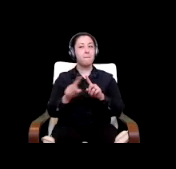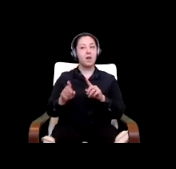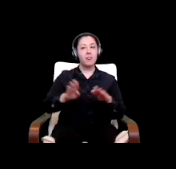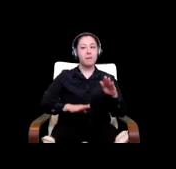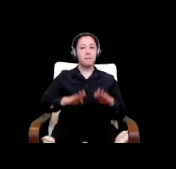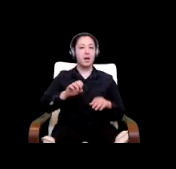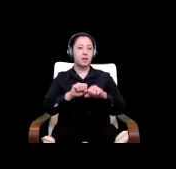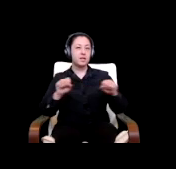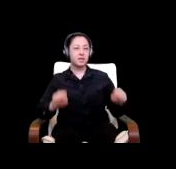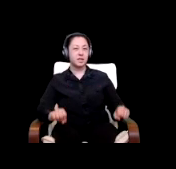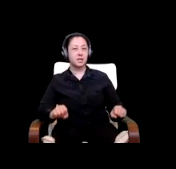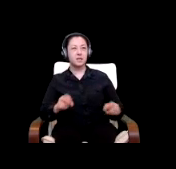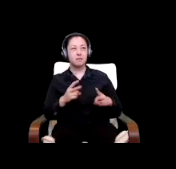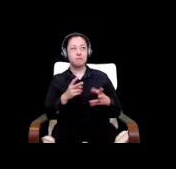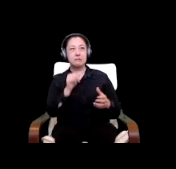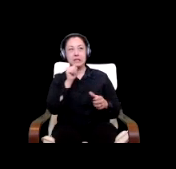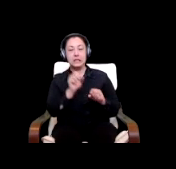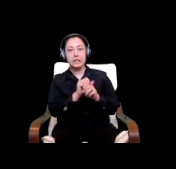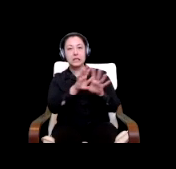to tell when that is impacting a student.